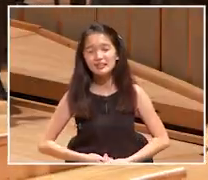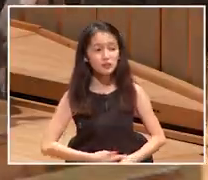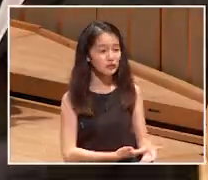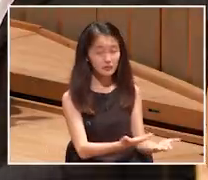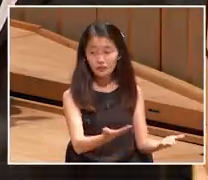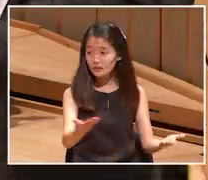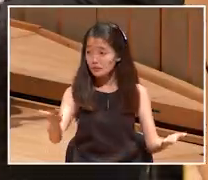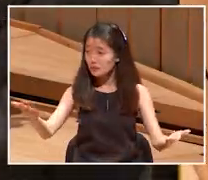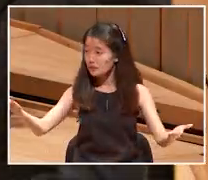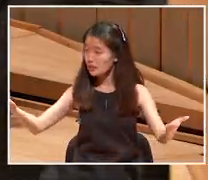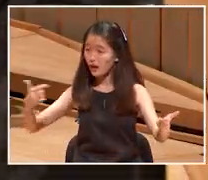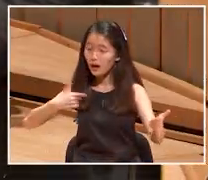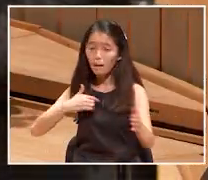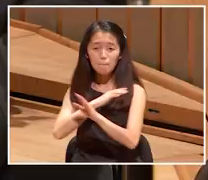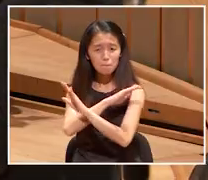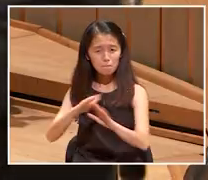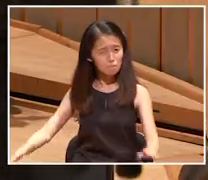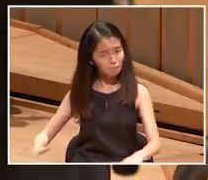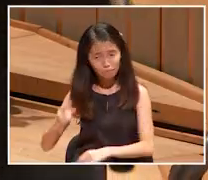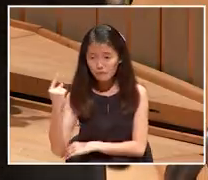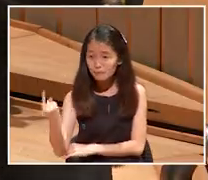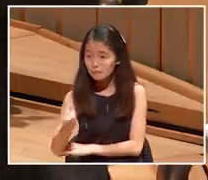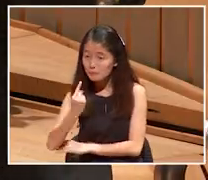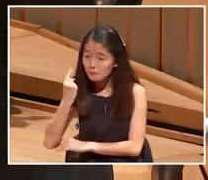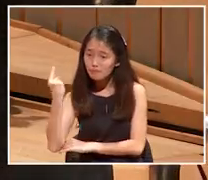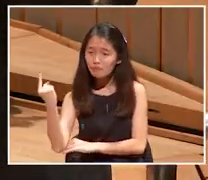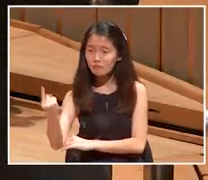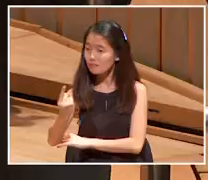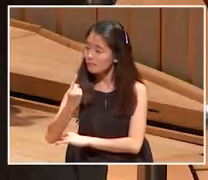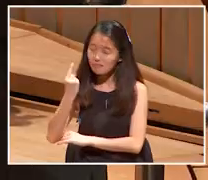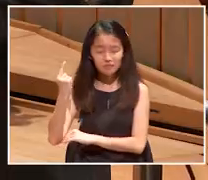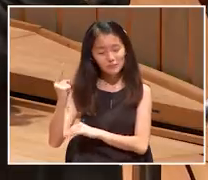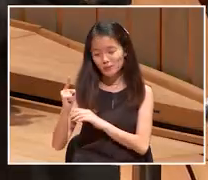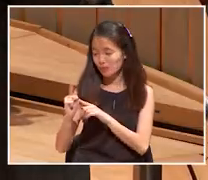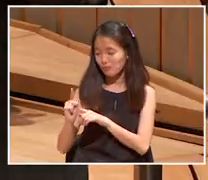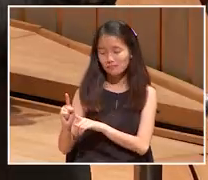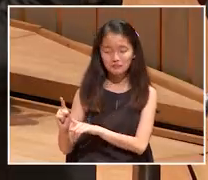This is where I won't be alone